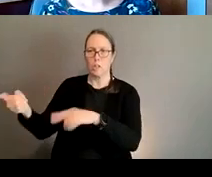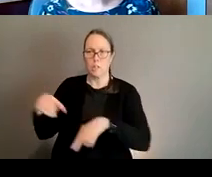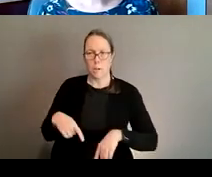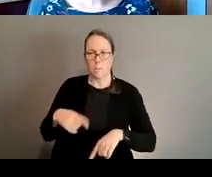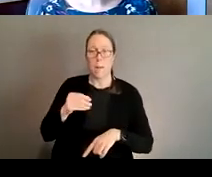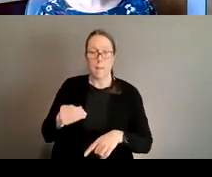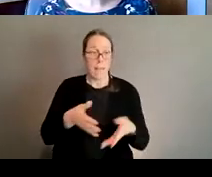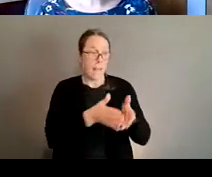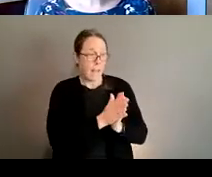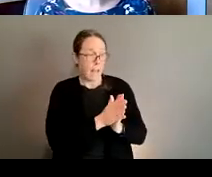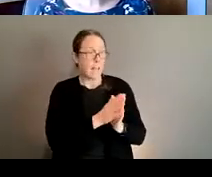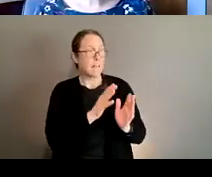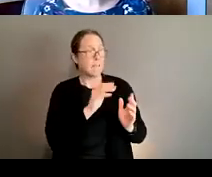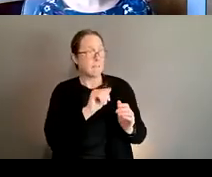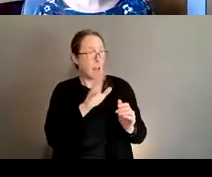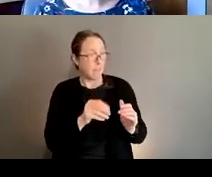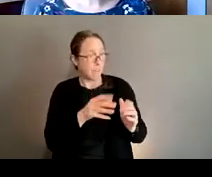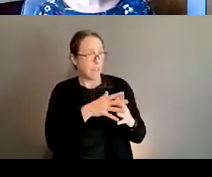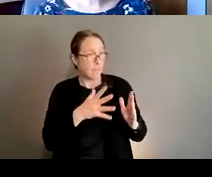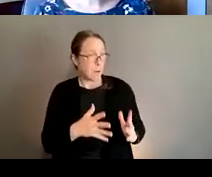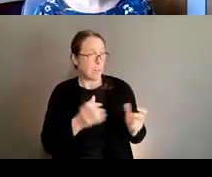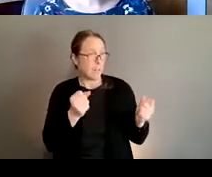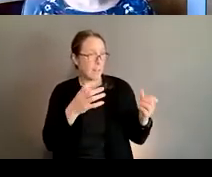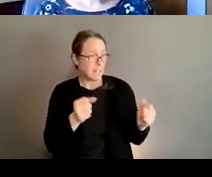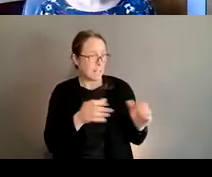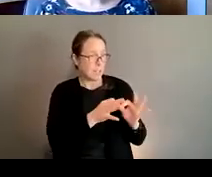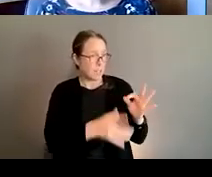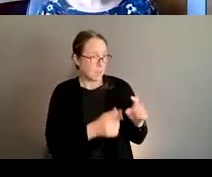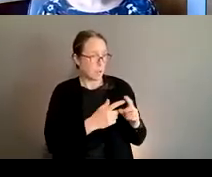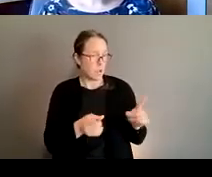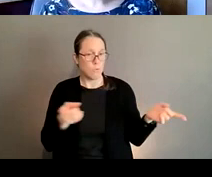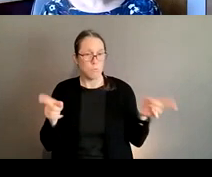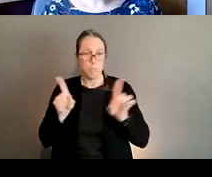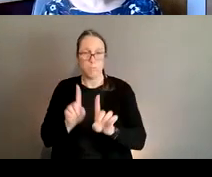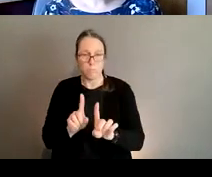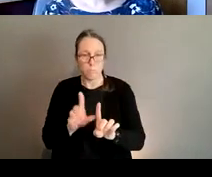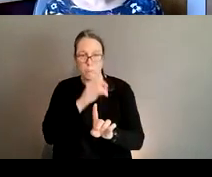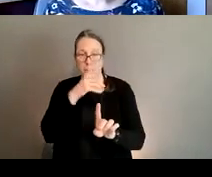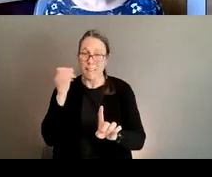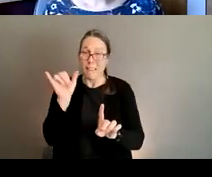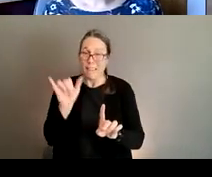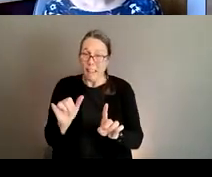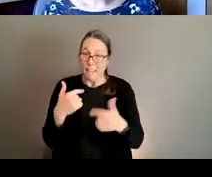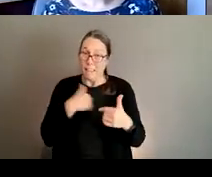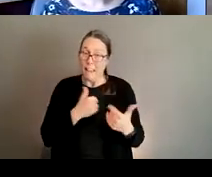ASL interpreters for the first time to interpret. And as a result they had a really great turnout